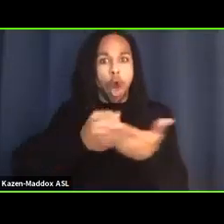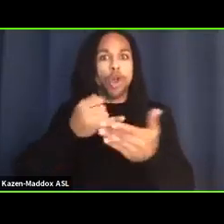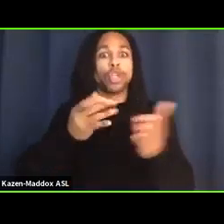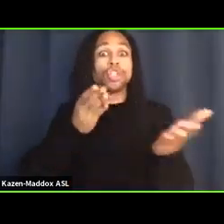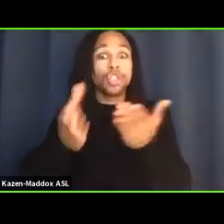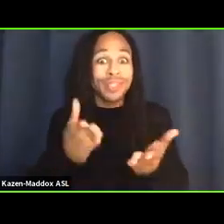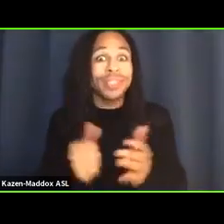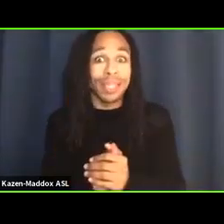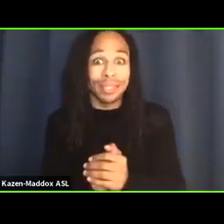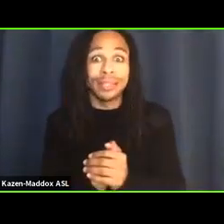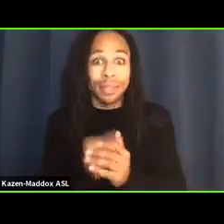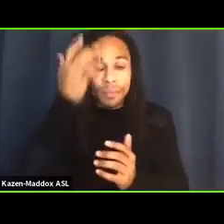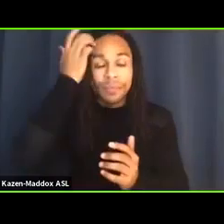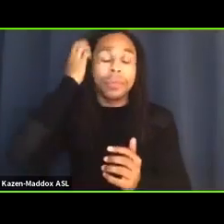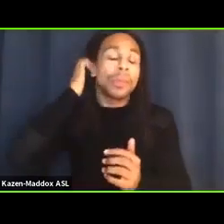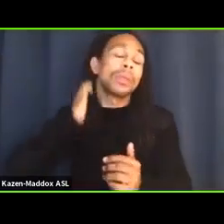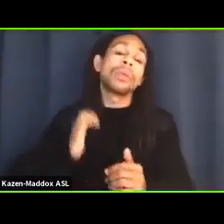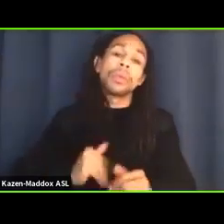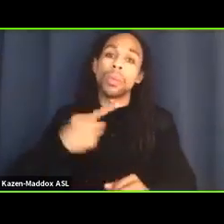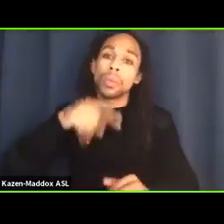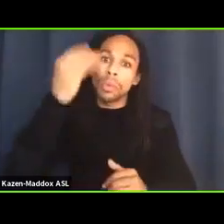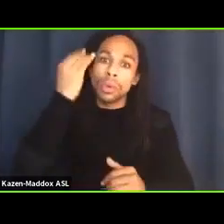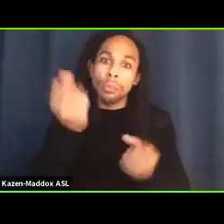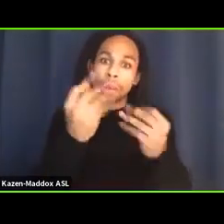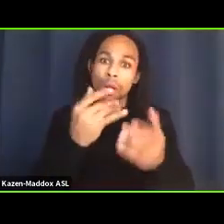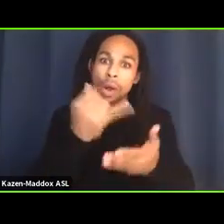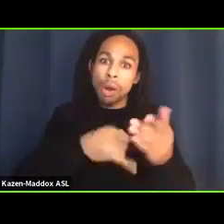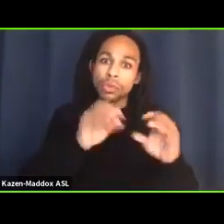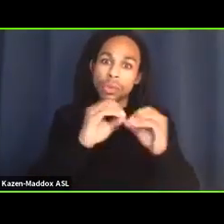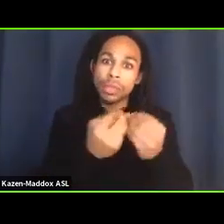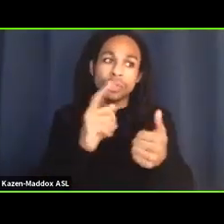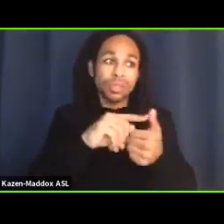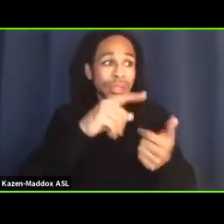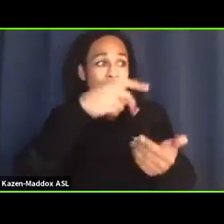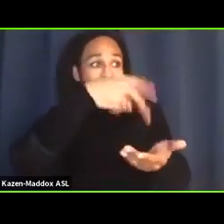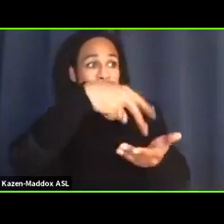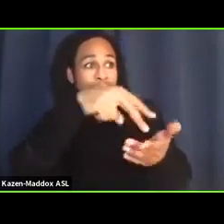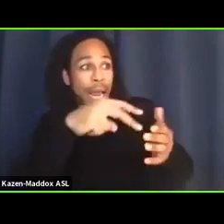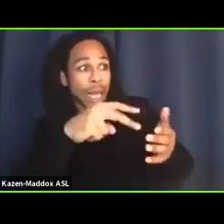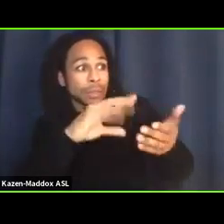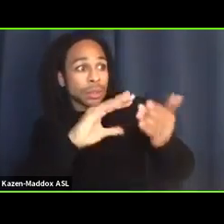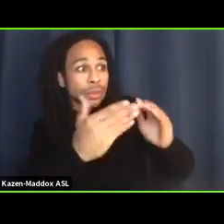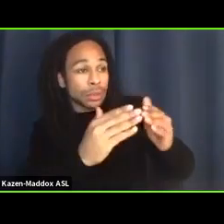seeing themselves reflected in artistic work and continue to advocate on behalf of themselves